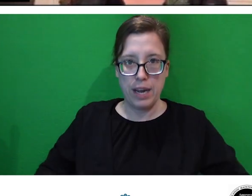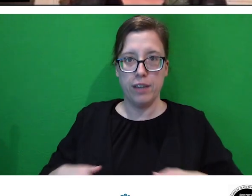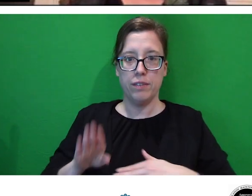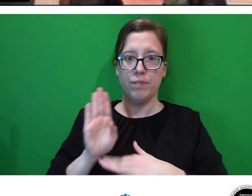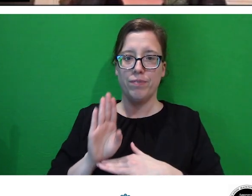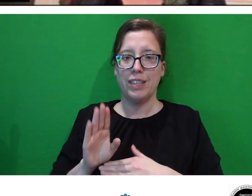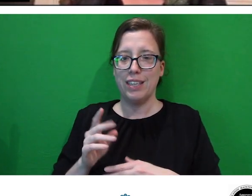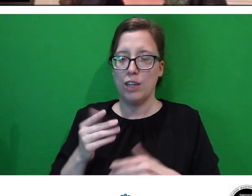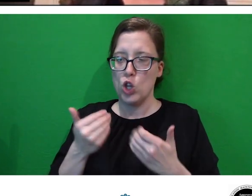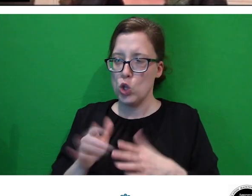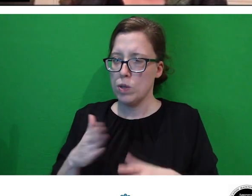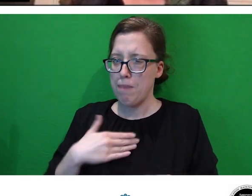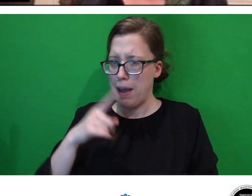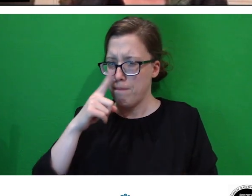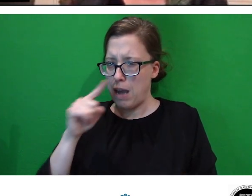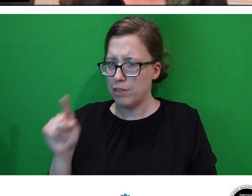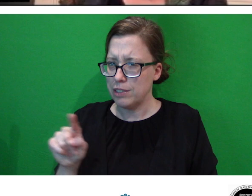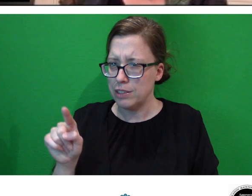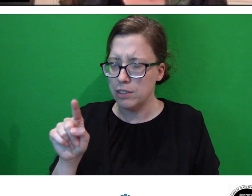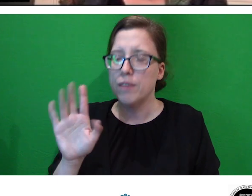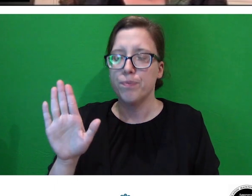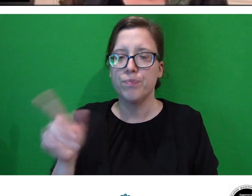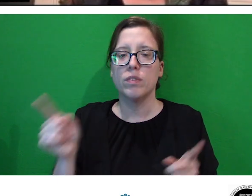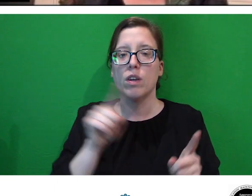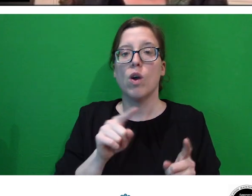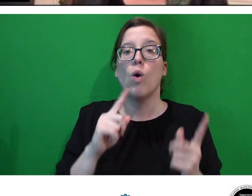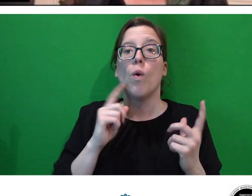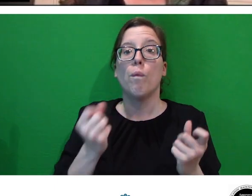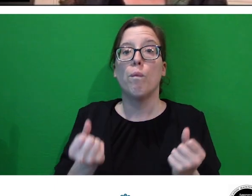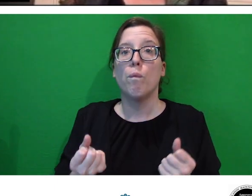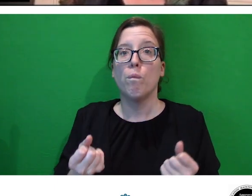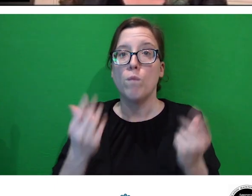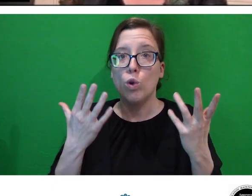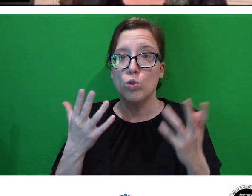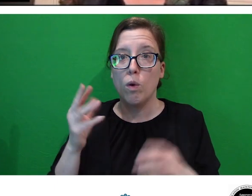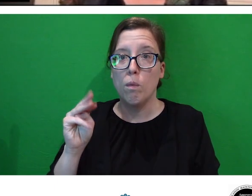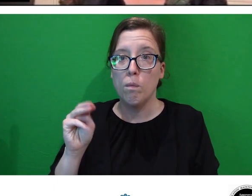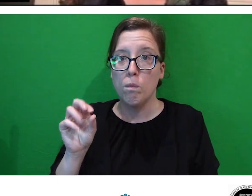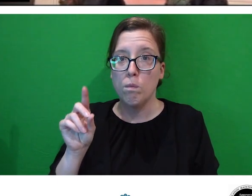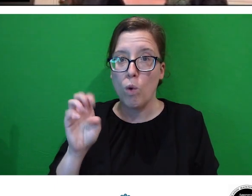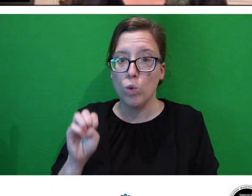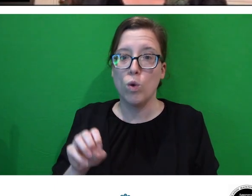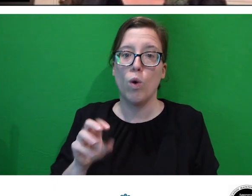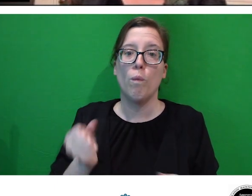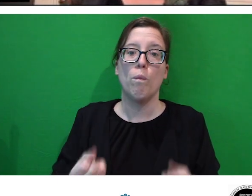These are Communication Reminders. They're so important. [And I keep losing my cursor.]